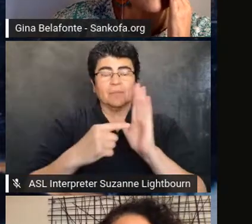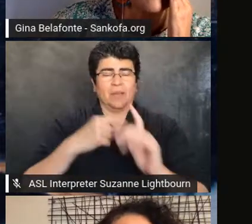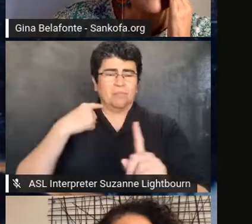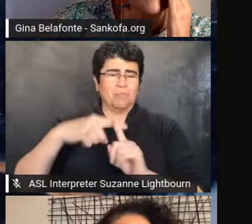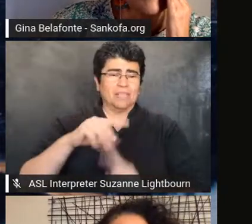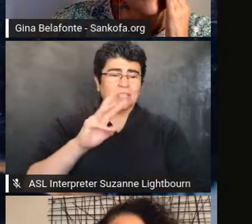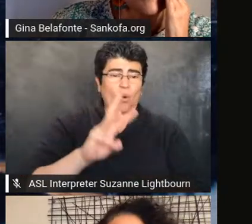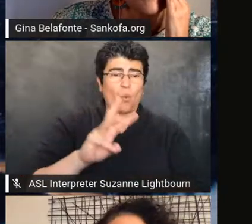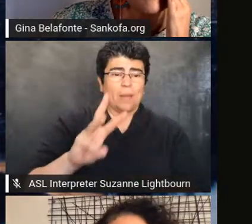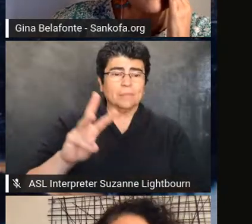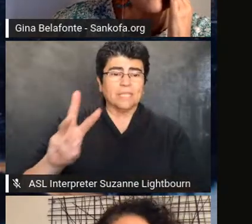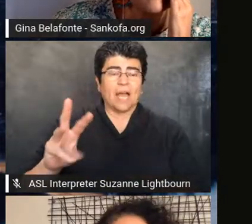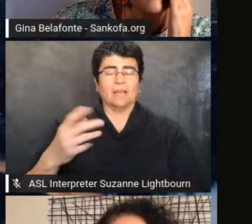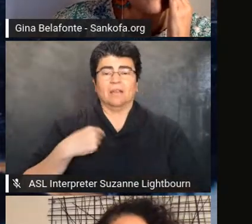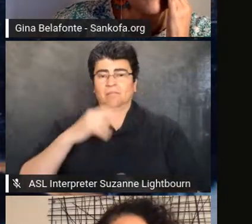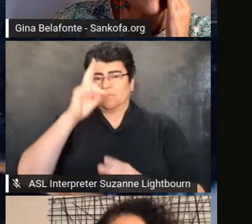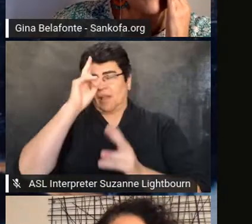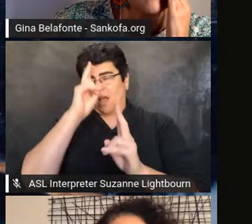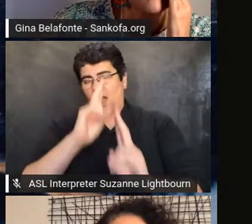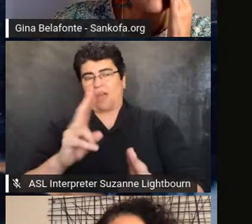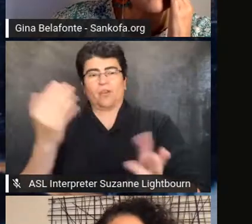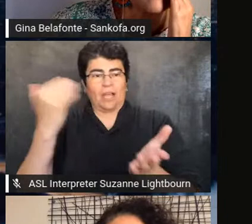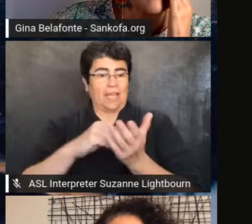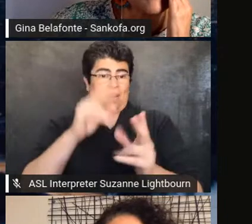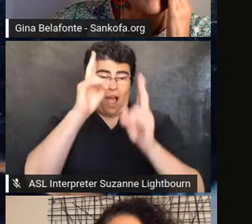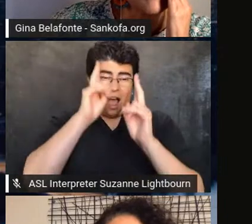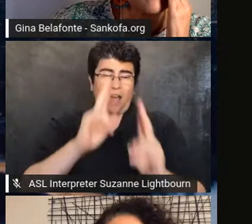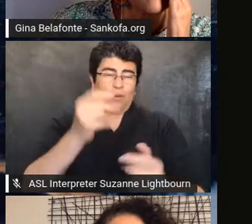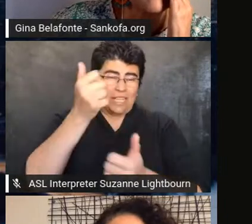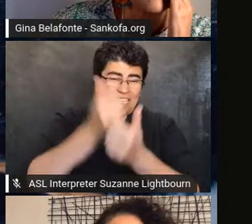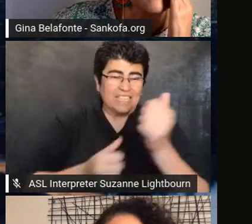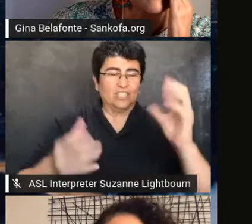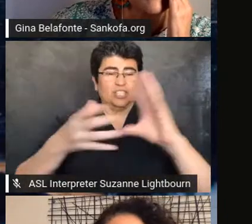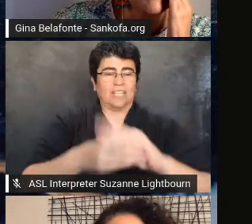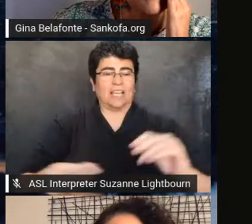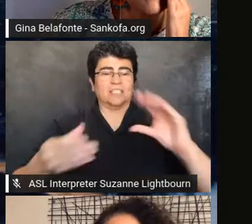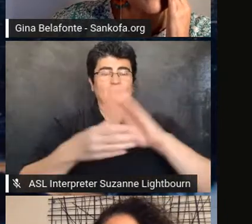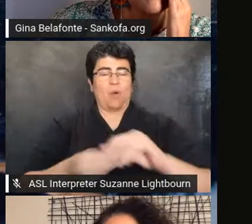honoring each testimony and it ranged from